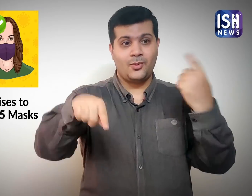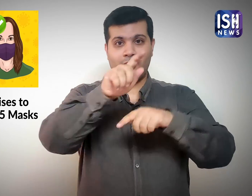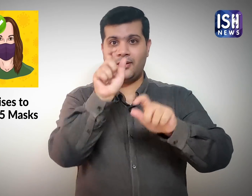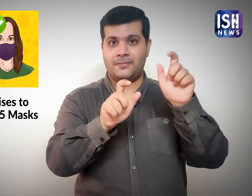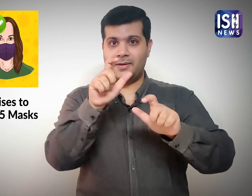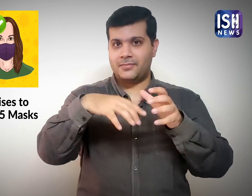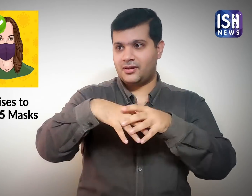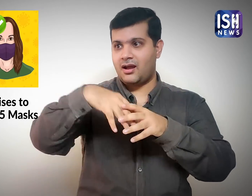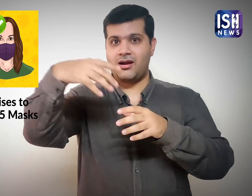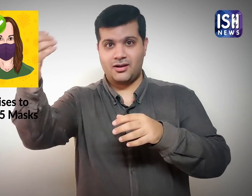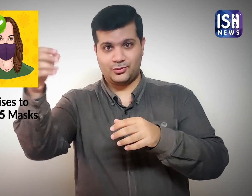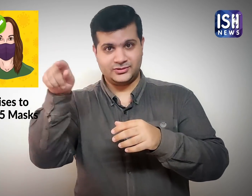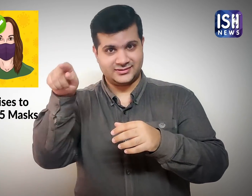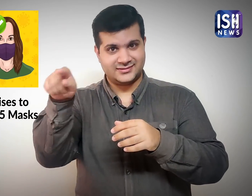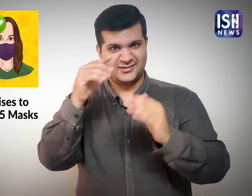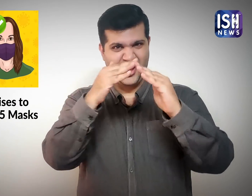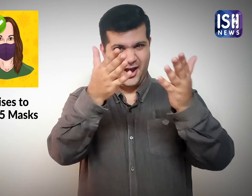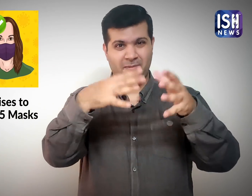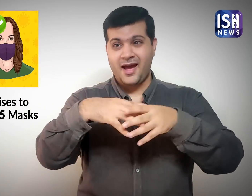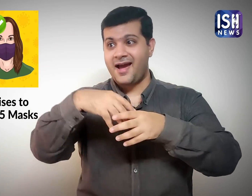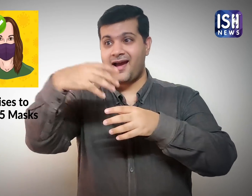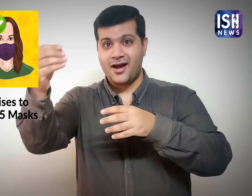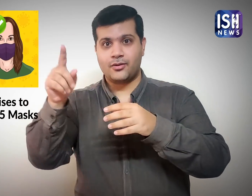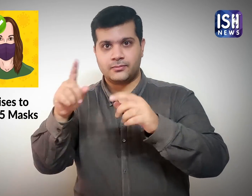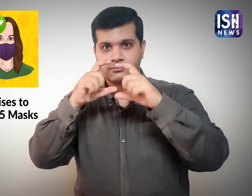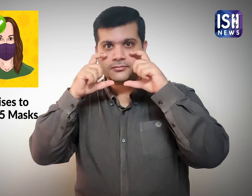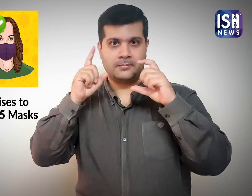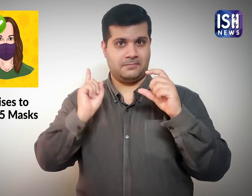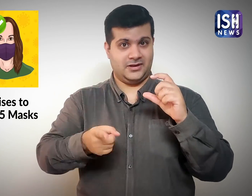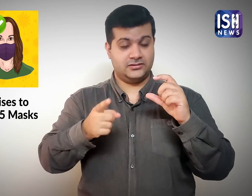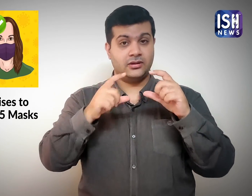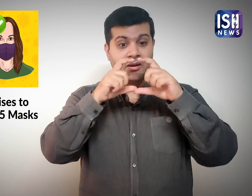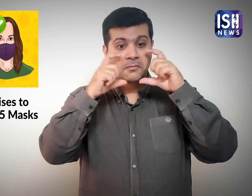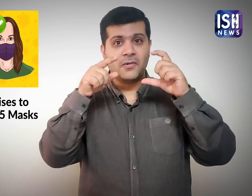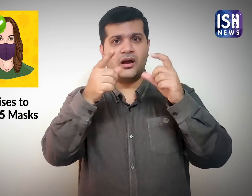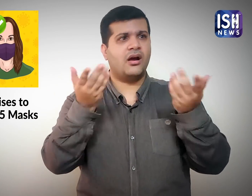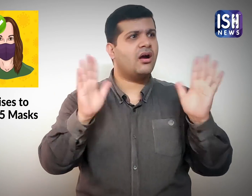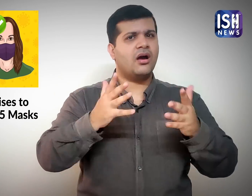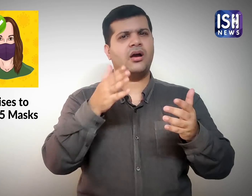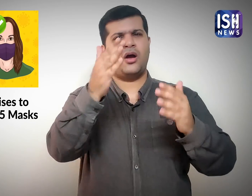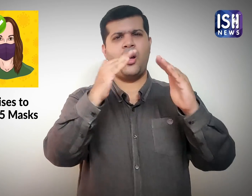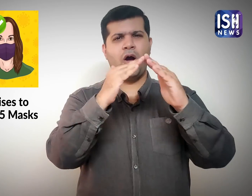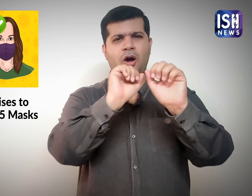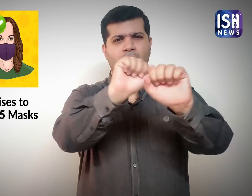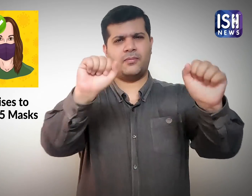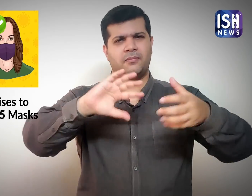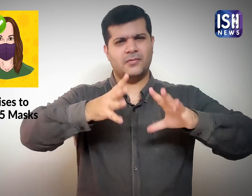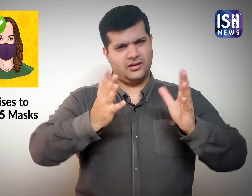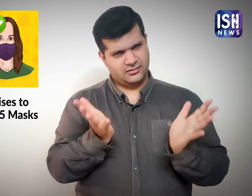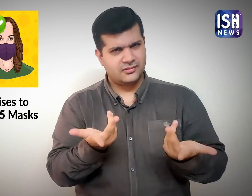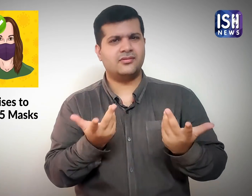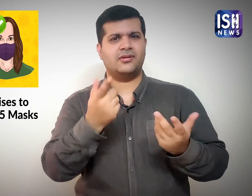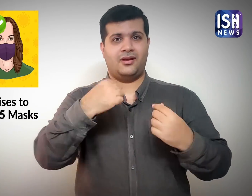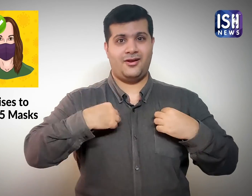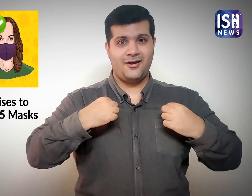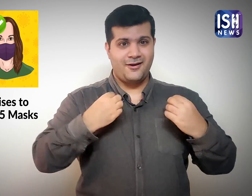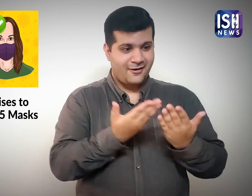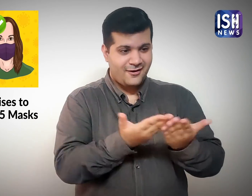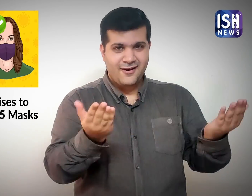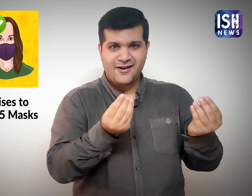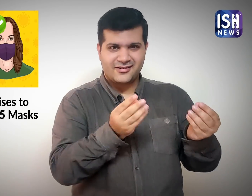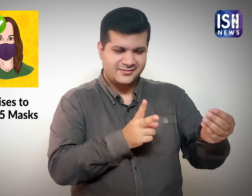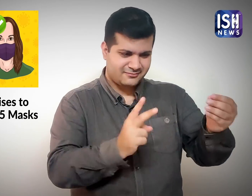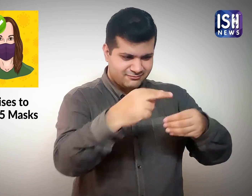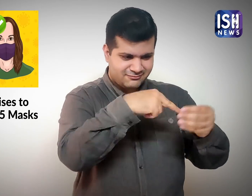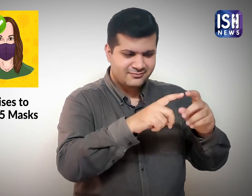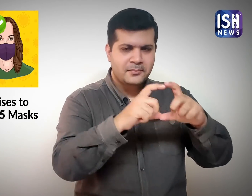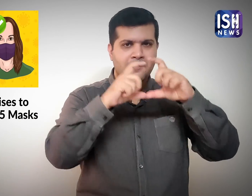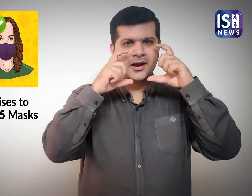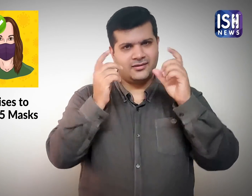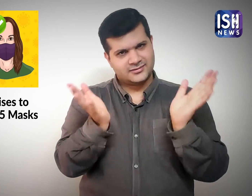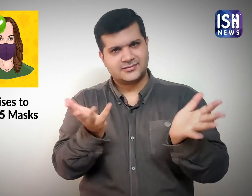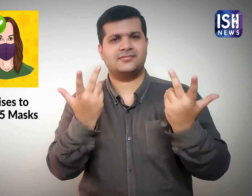while coming out people can use homemade masks.